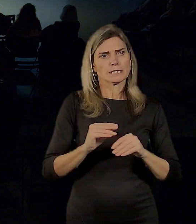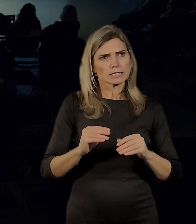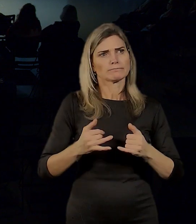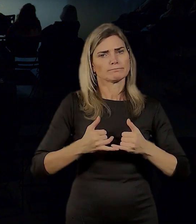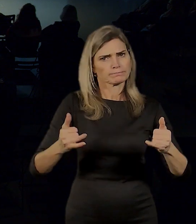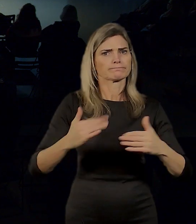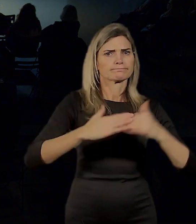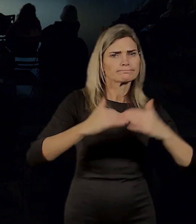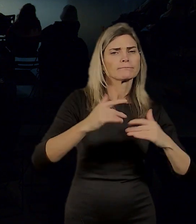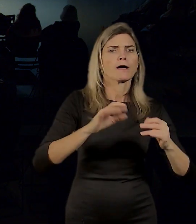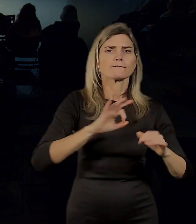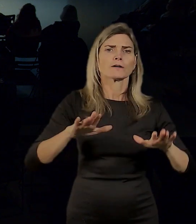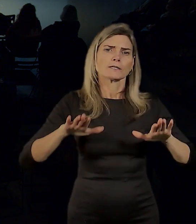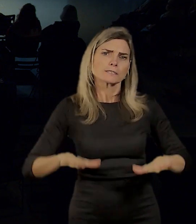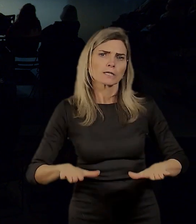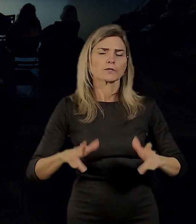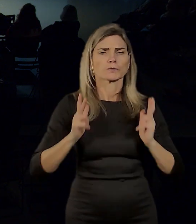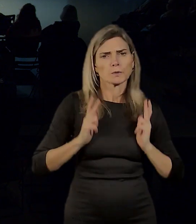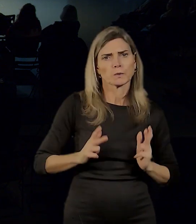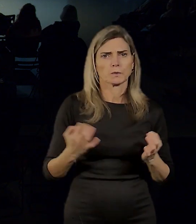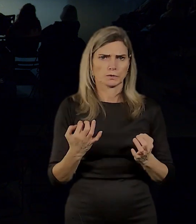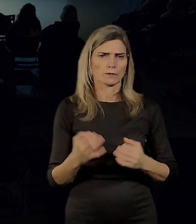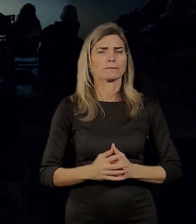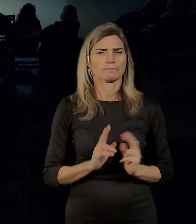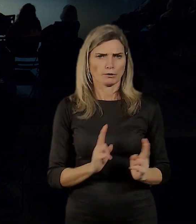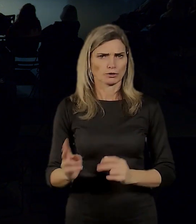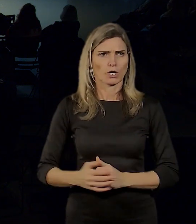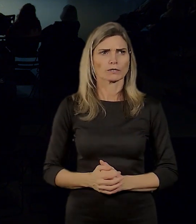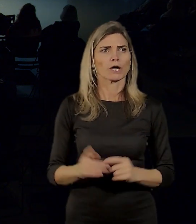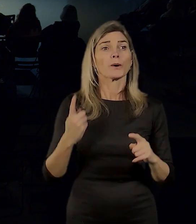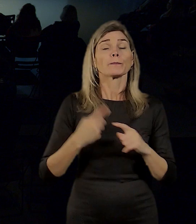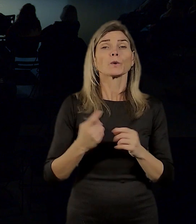We are placing a playground in them, a possibility for training on inline skates, on scooters.